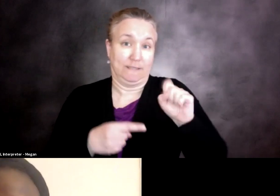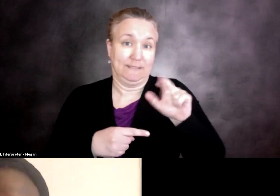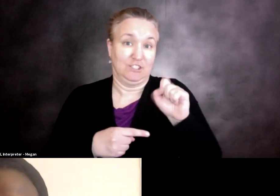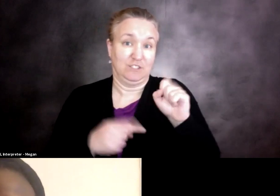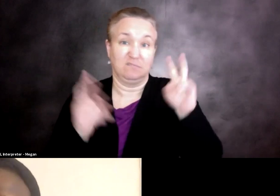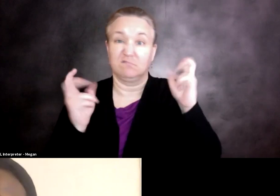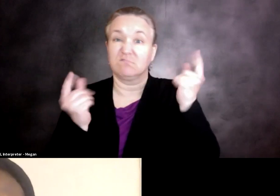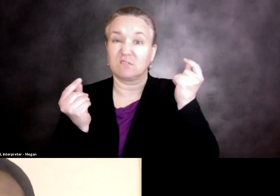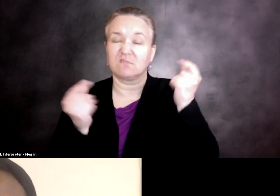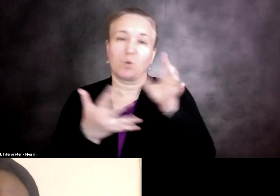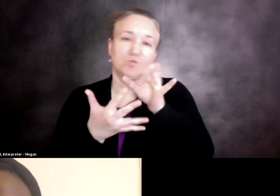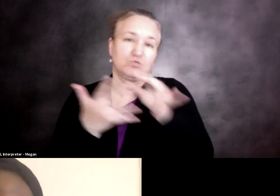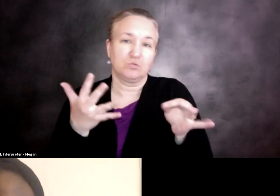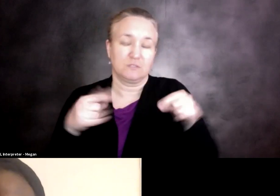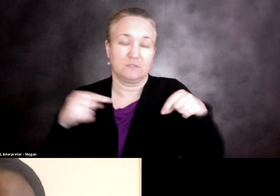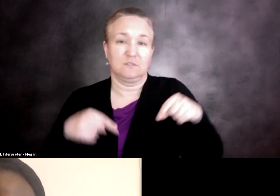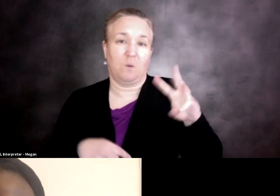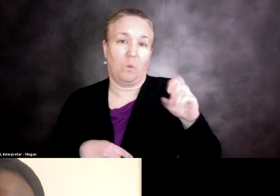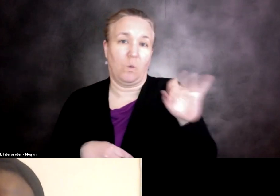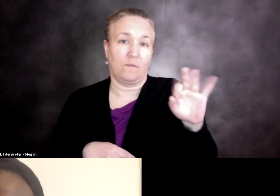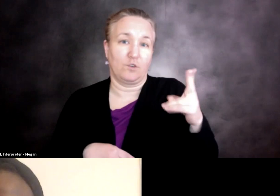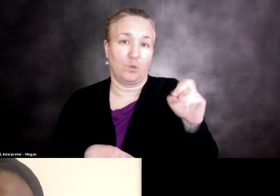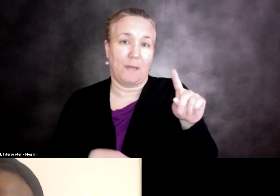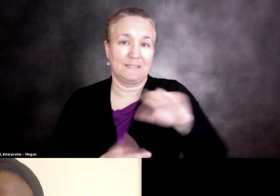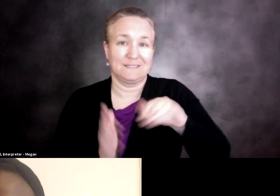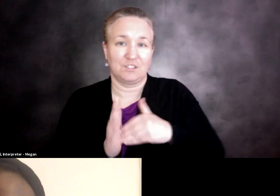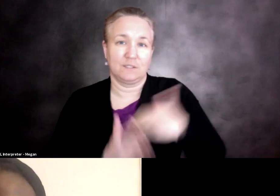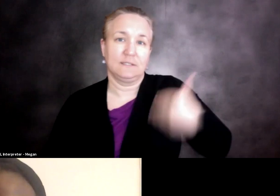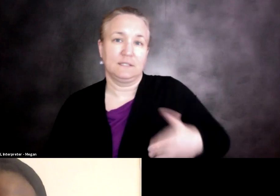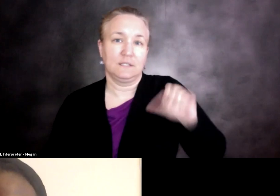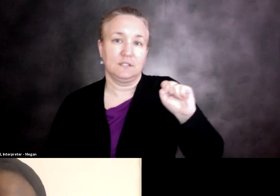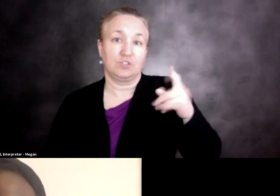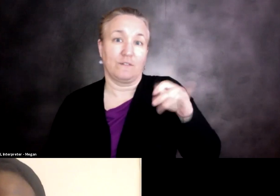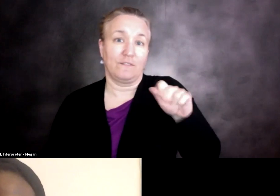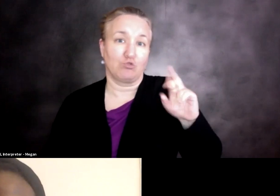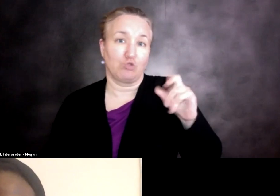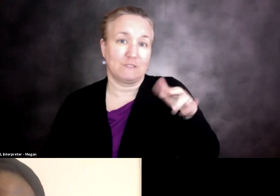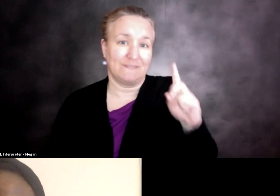here at the Wolf Humanity Center. I'm Sophia Rosenfeld, topic director for this theme